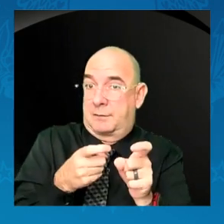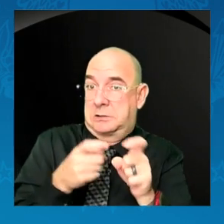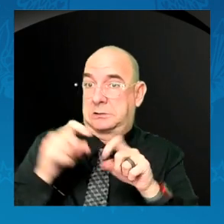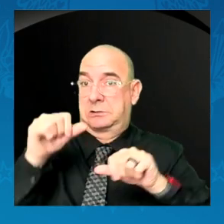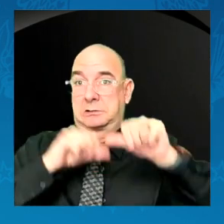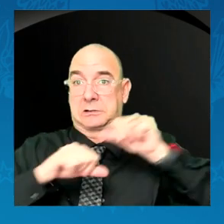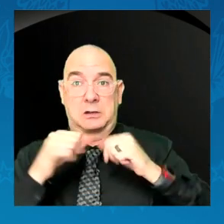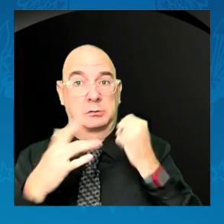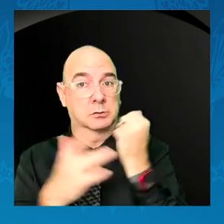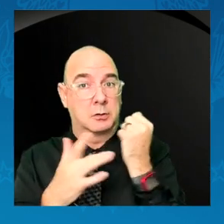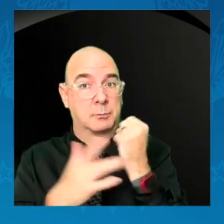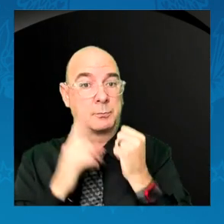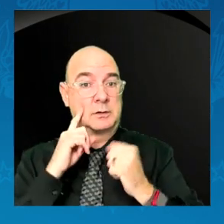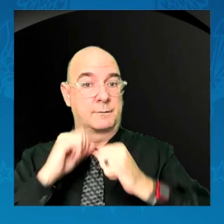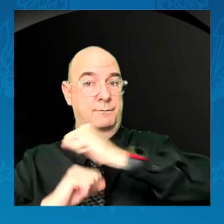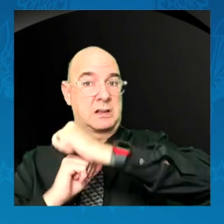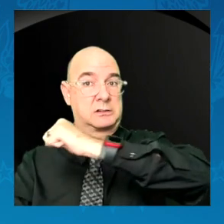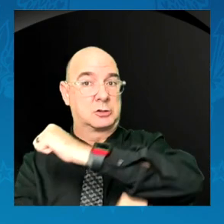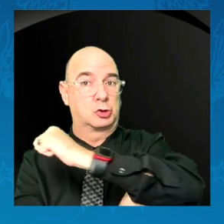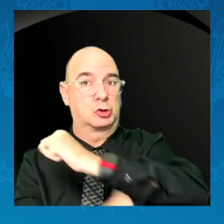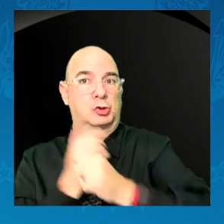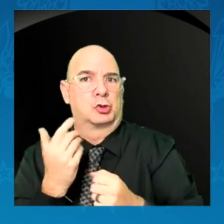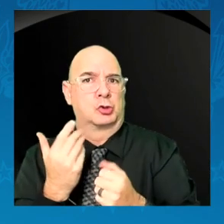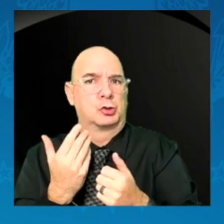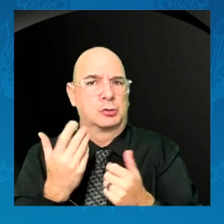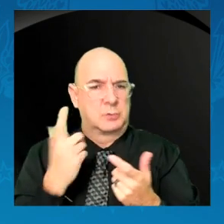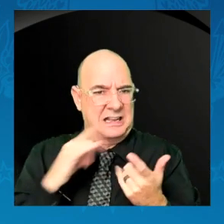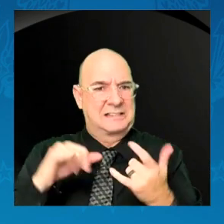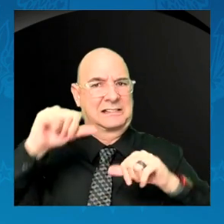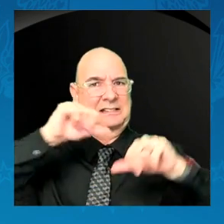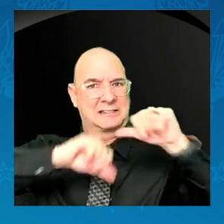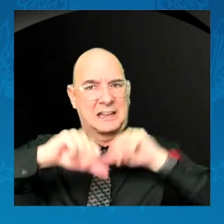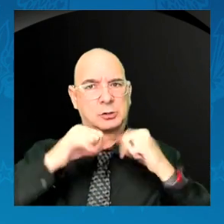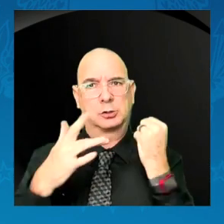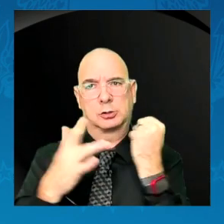and technological insights. It's how America remains globally competitive,